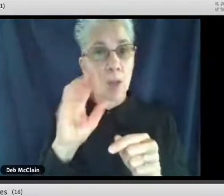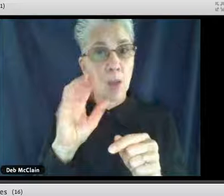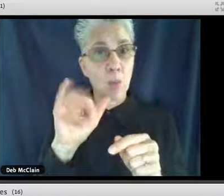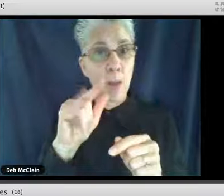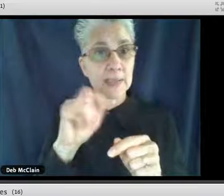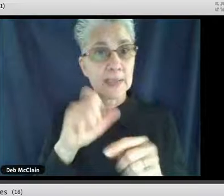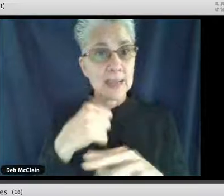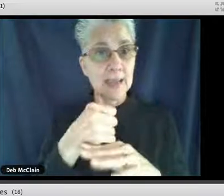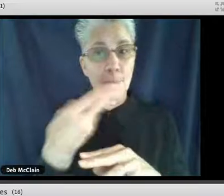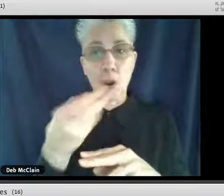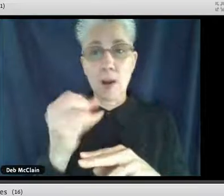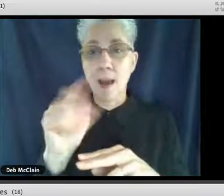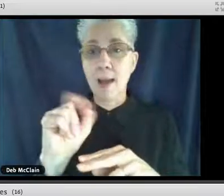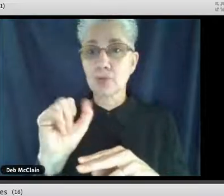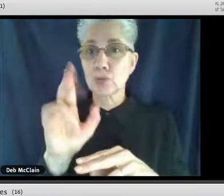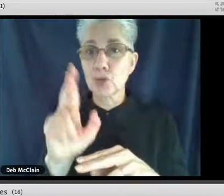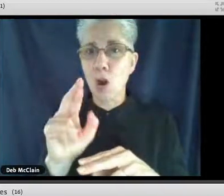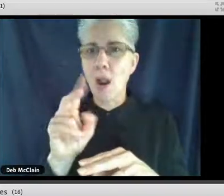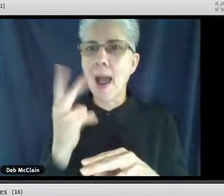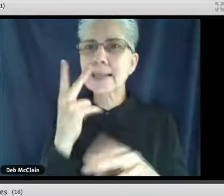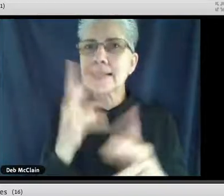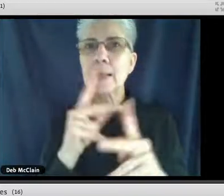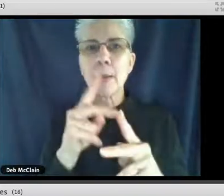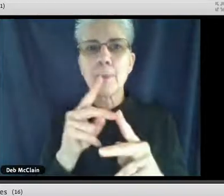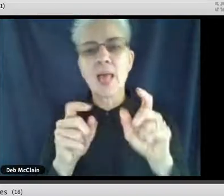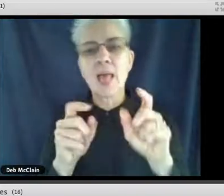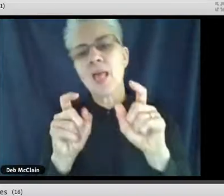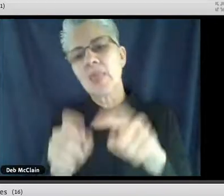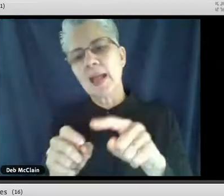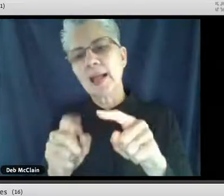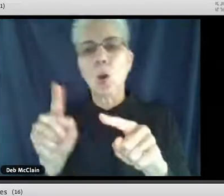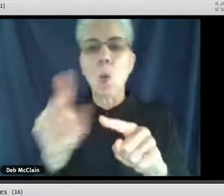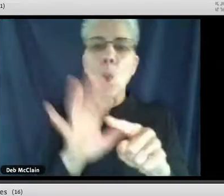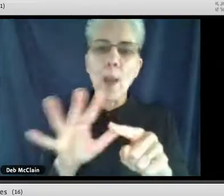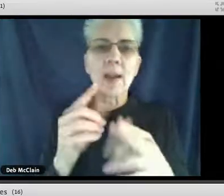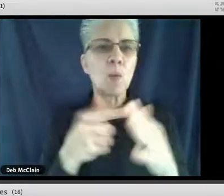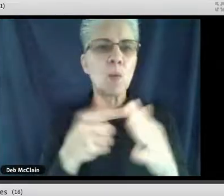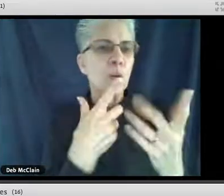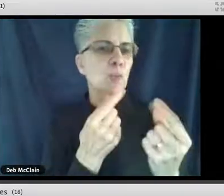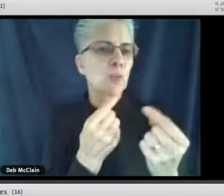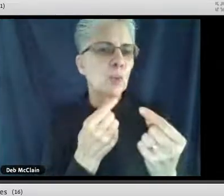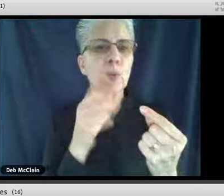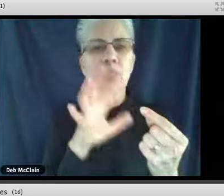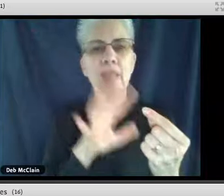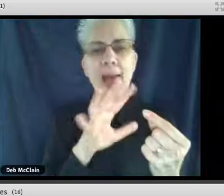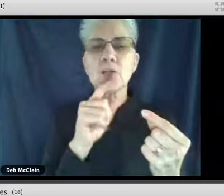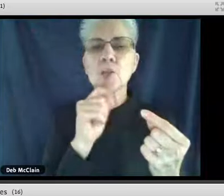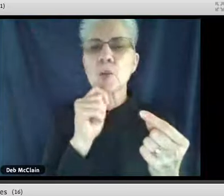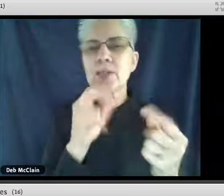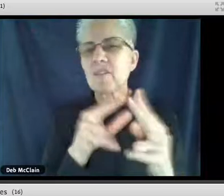so I can see that people look at my site, they click about, and they click on what do you do. So apparently it's not very clear on my website